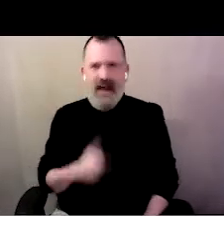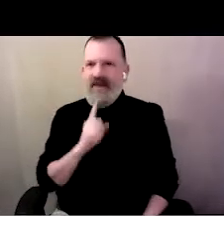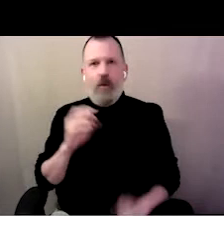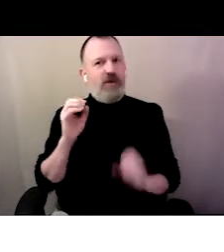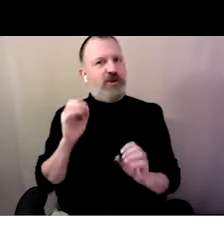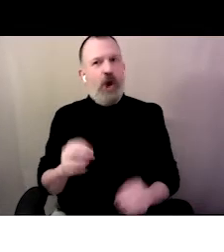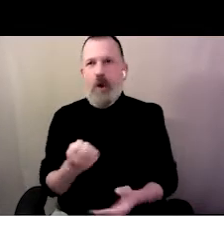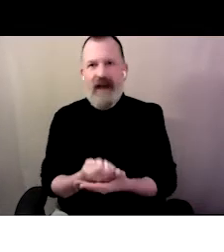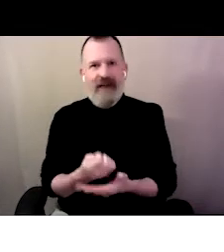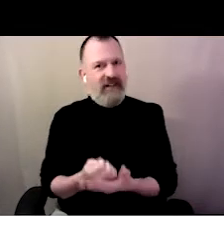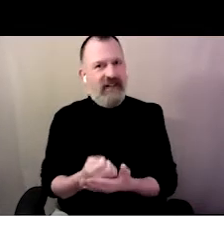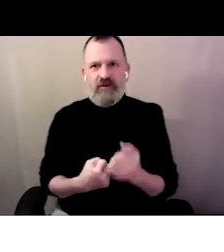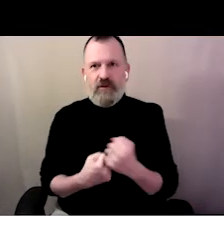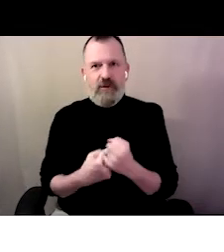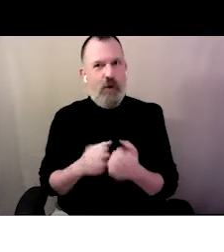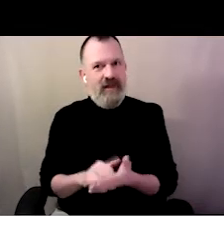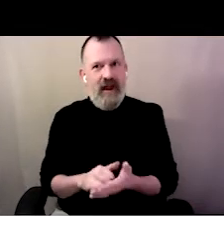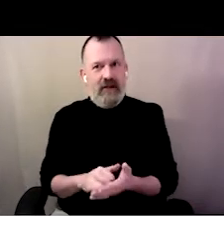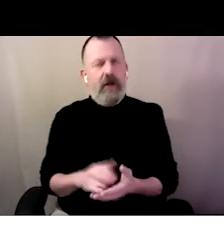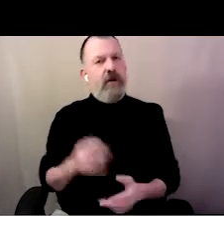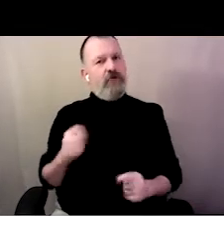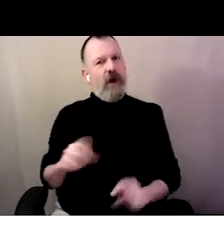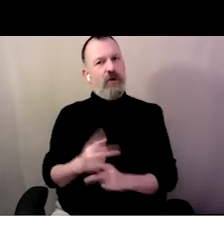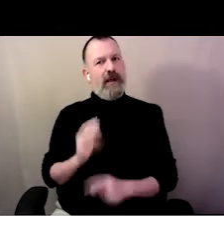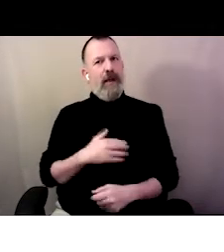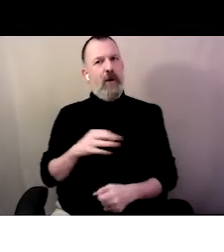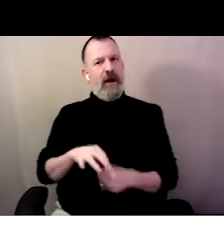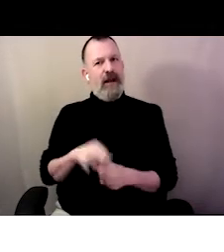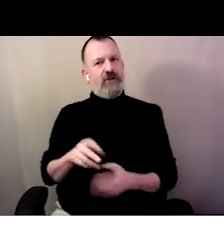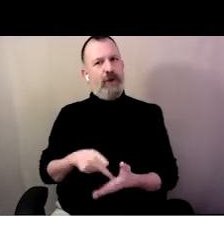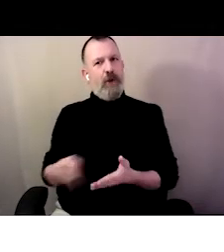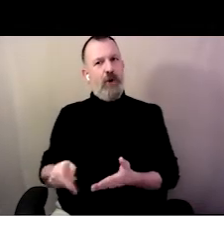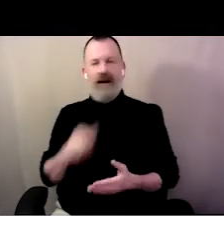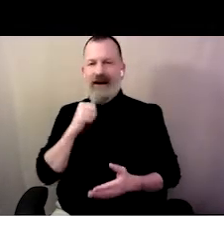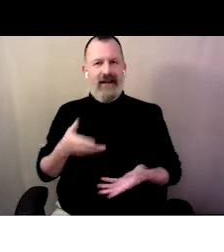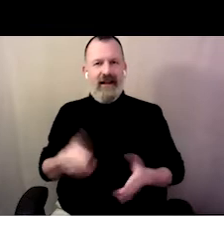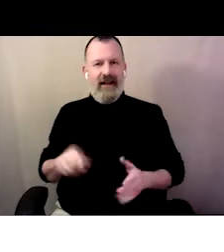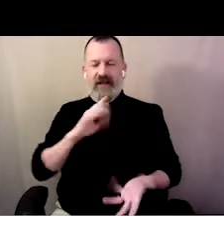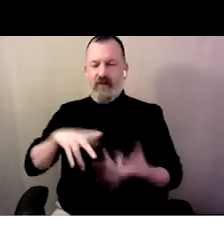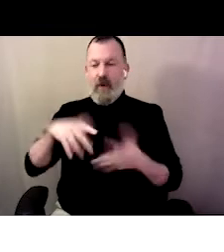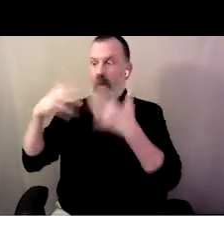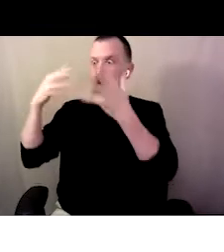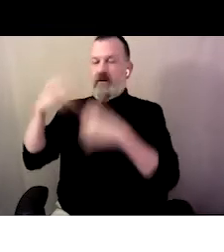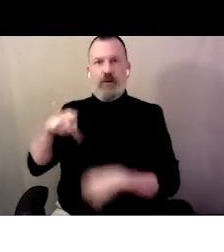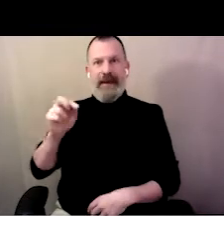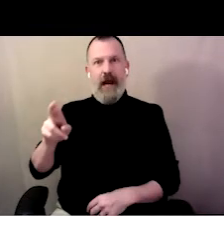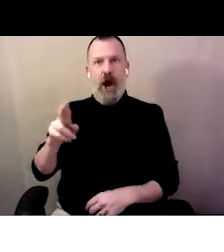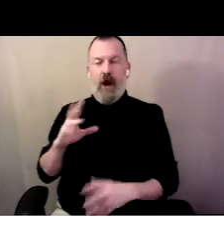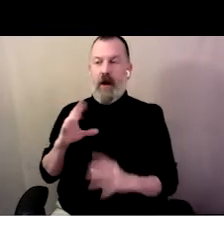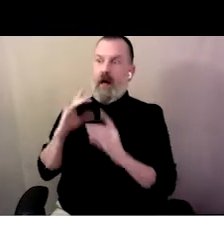CalebBarlow: To try to keep our election pure and not let this get spun up in some PR cycle when there's no evidence to that to that effect.